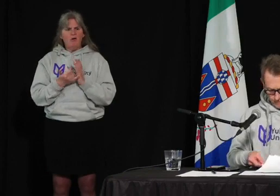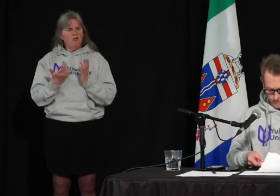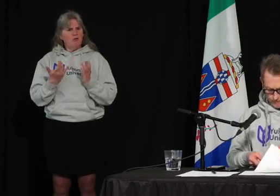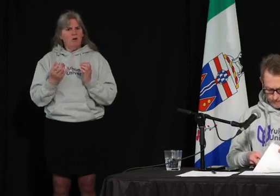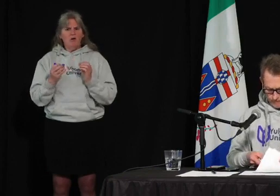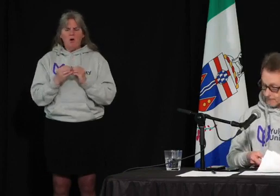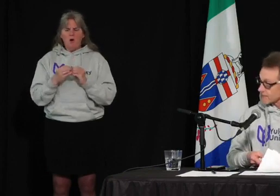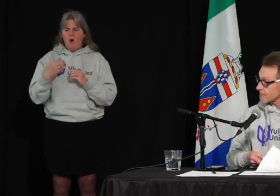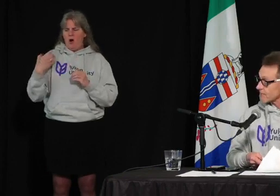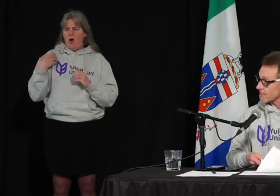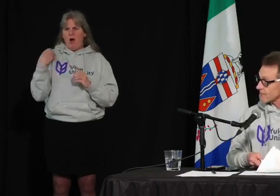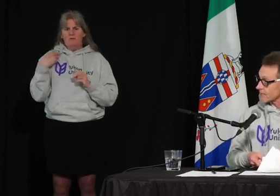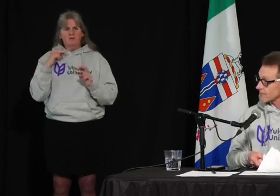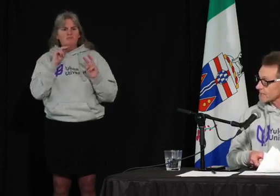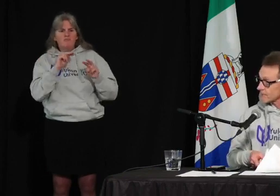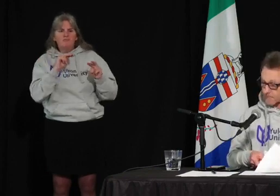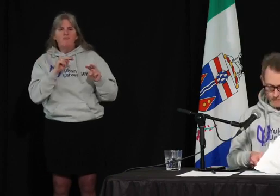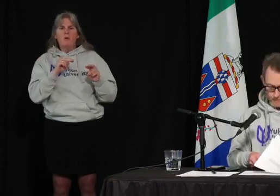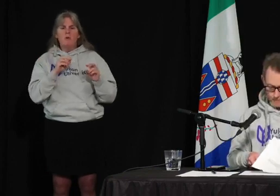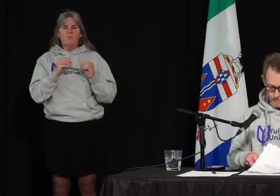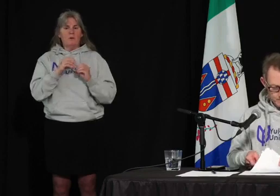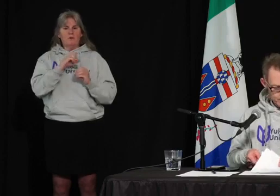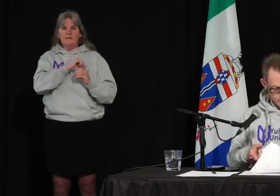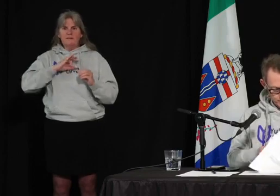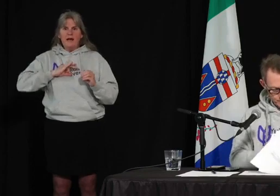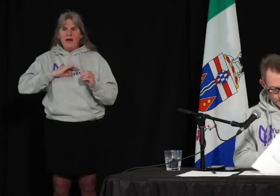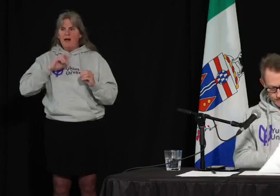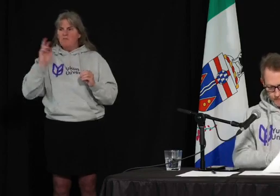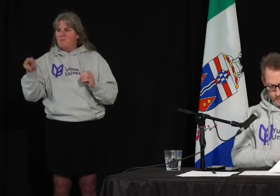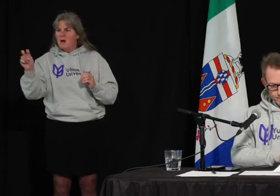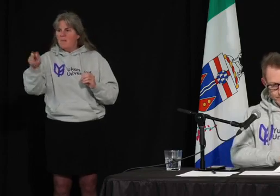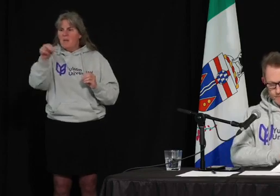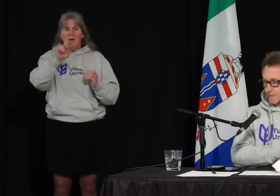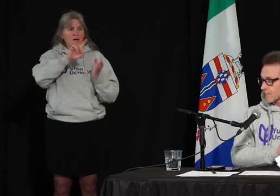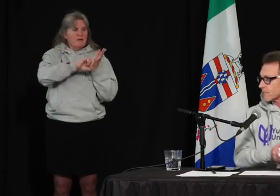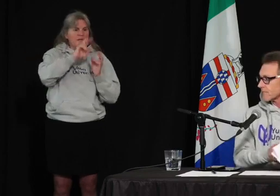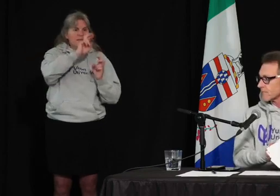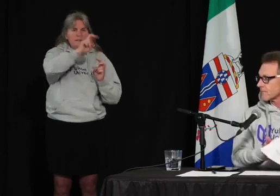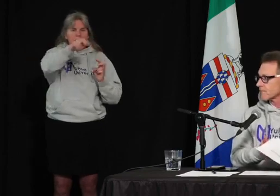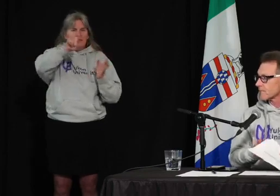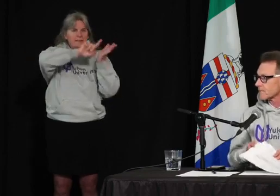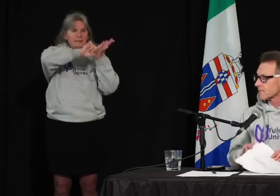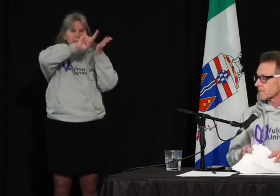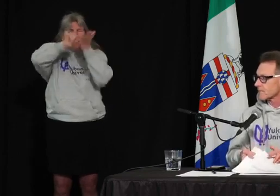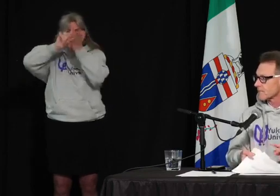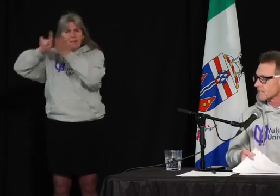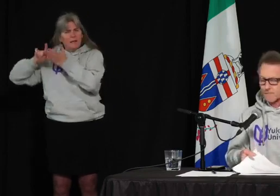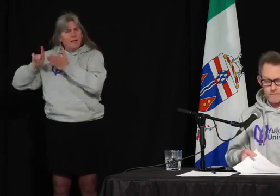is going to be enforced? Are they're going to be extra staff out paying visits to businesses?